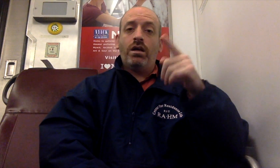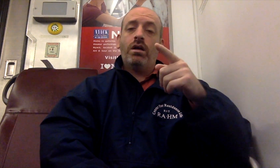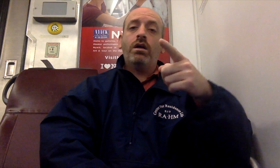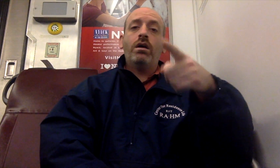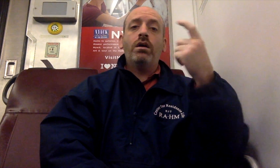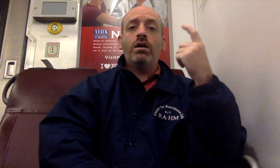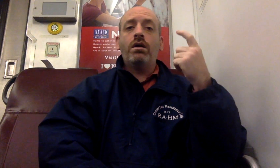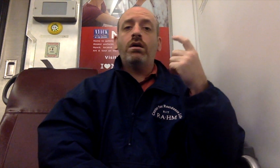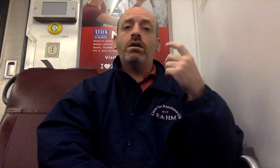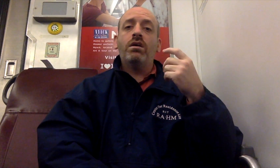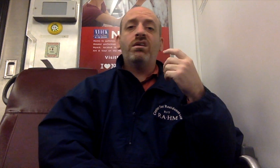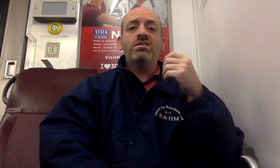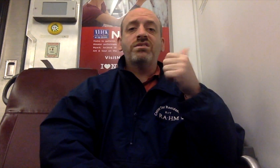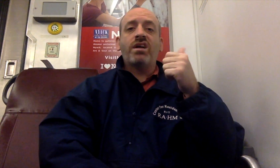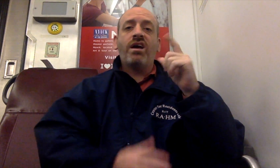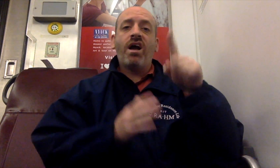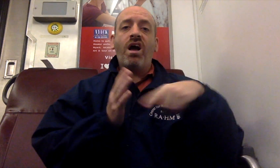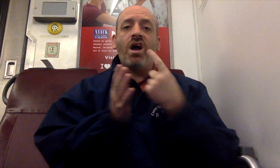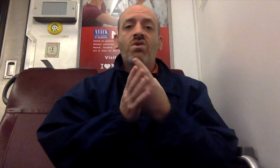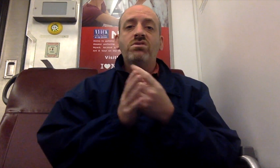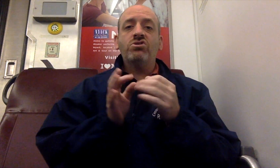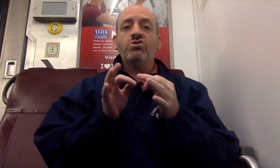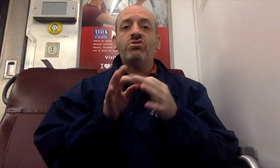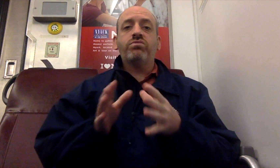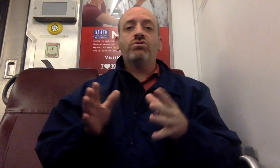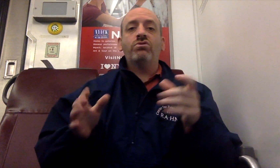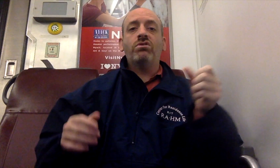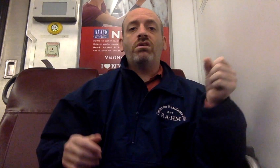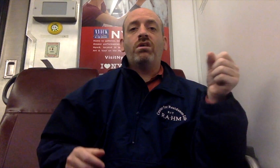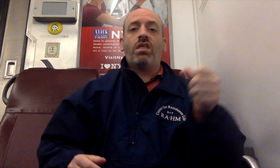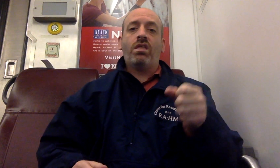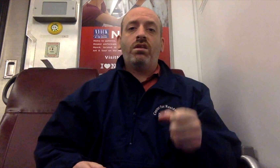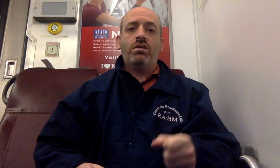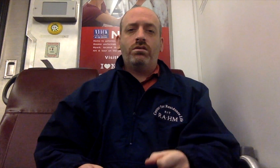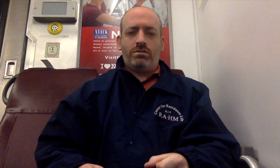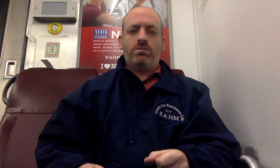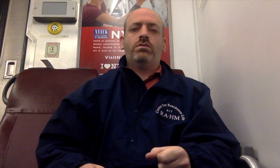But this time, you decided to ask for 10-hours of interpreting service at this office.